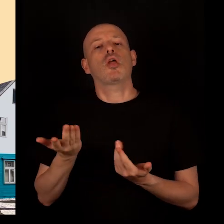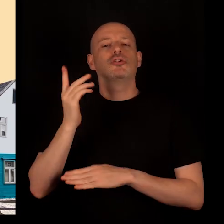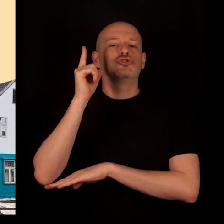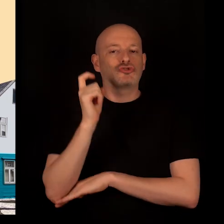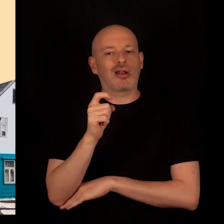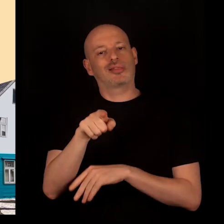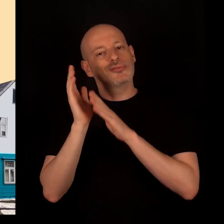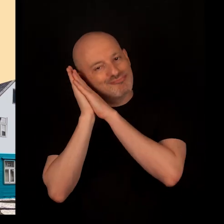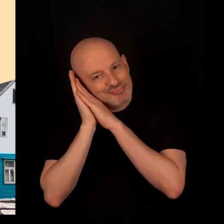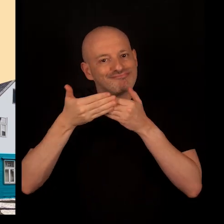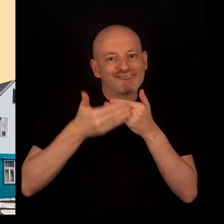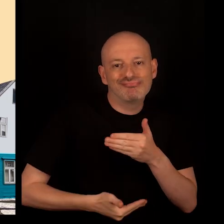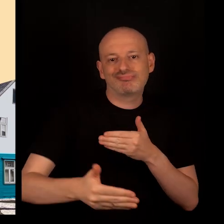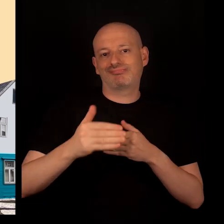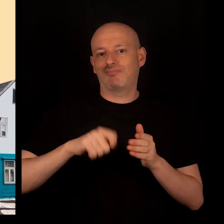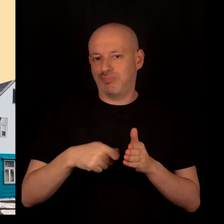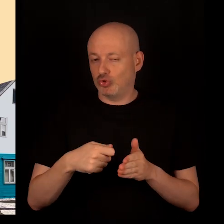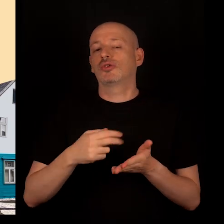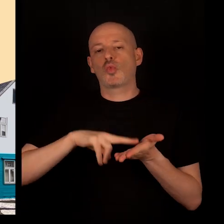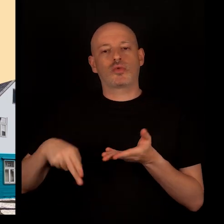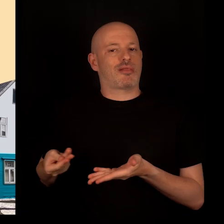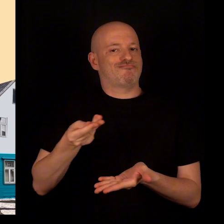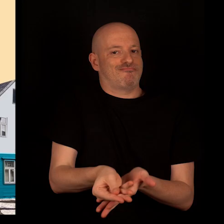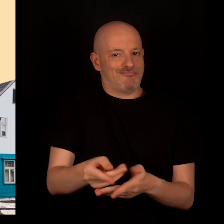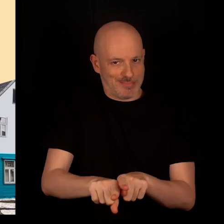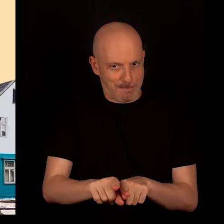and be able to start your residencies and receive your contract.